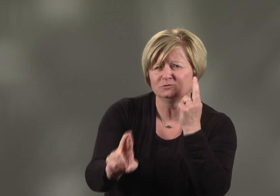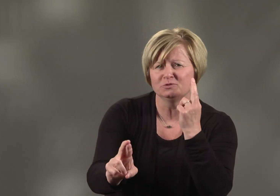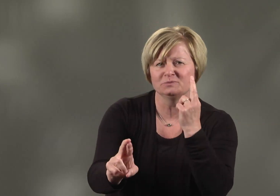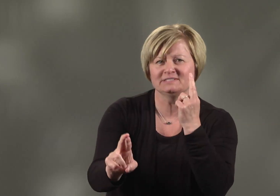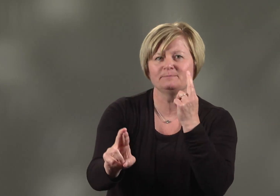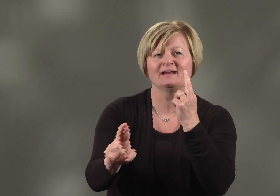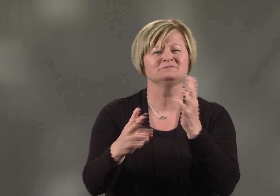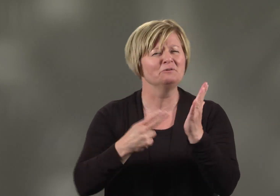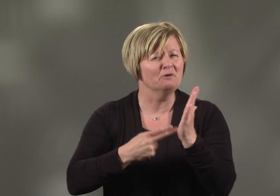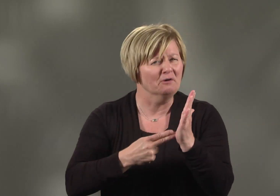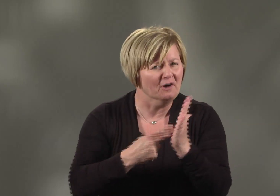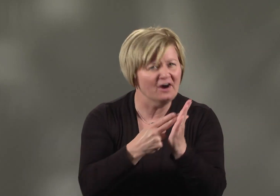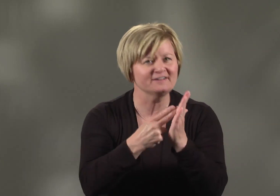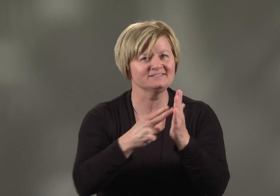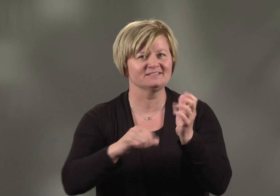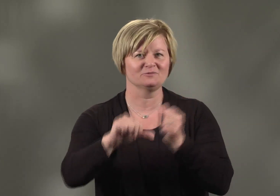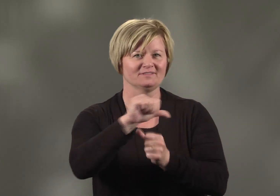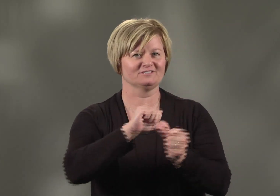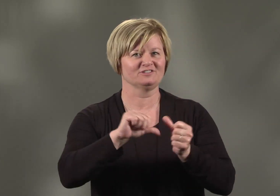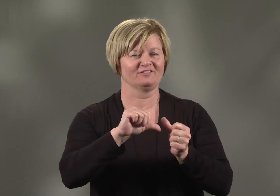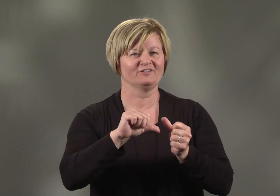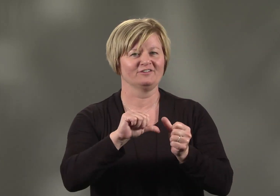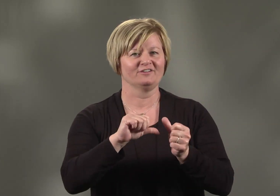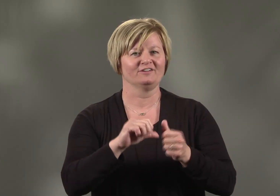mutual respect, and honesty with each other.